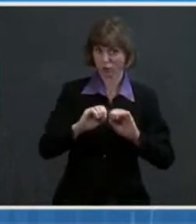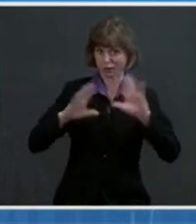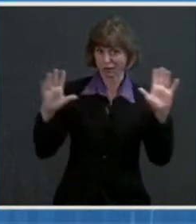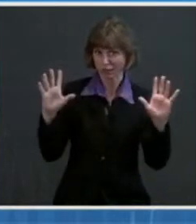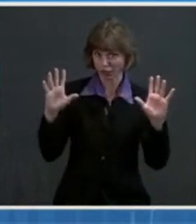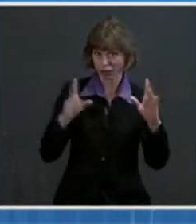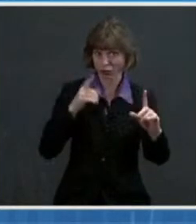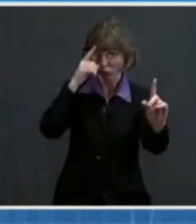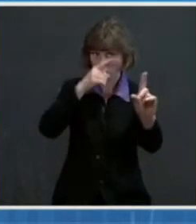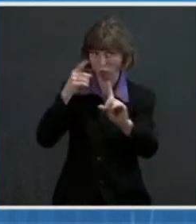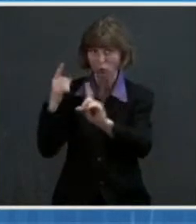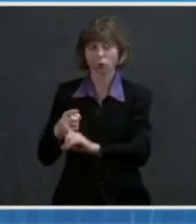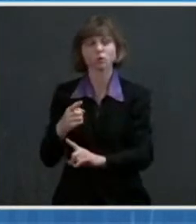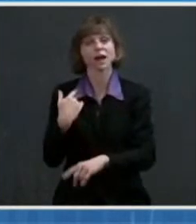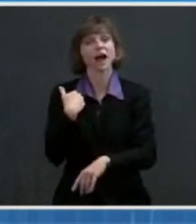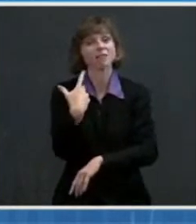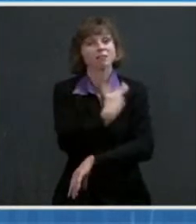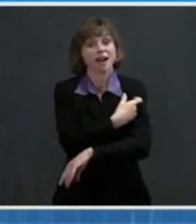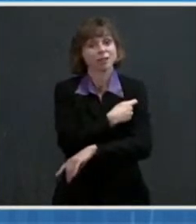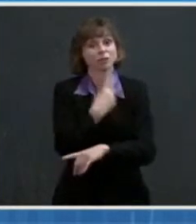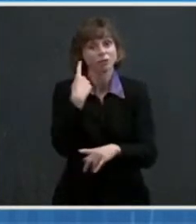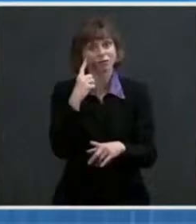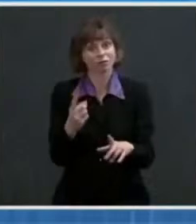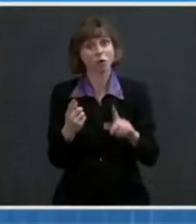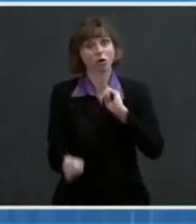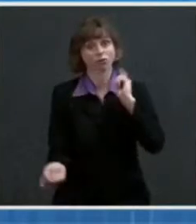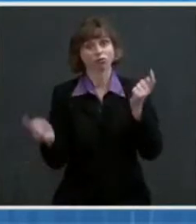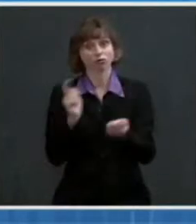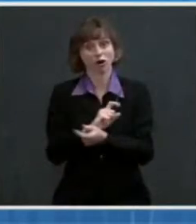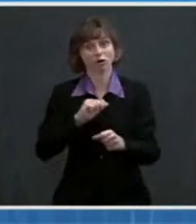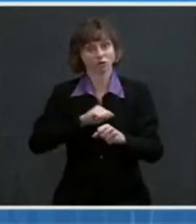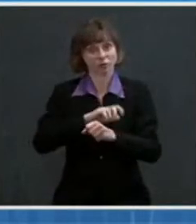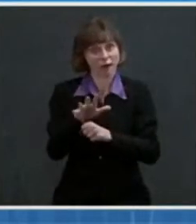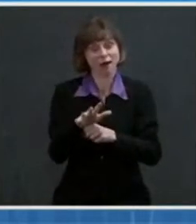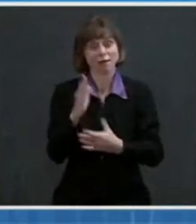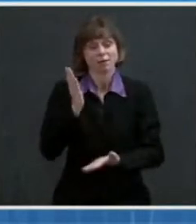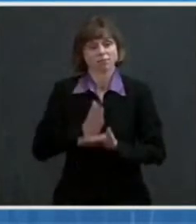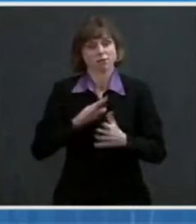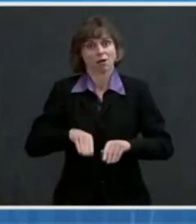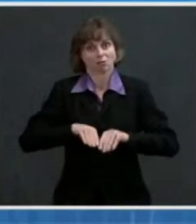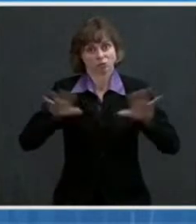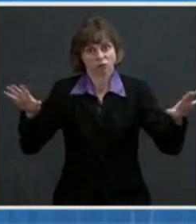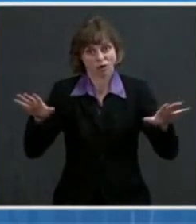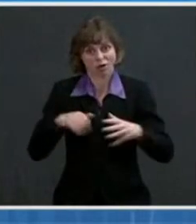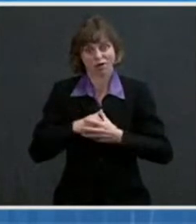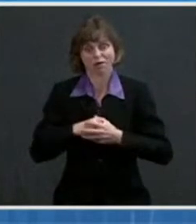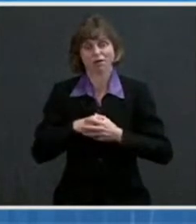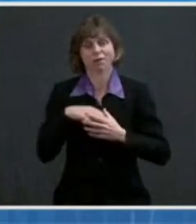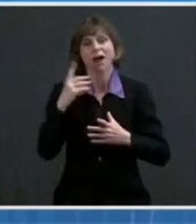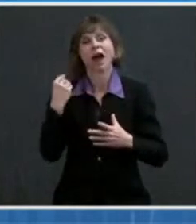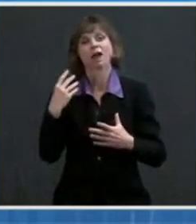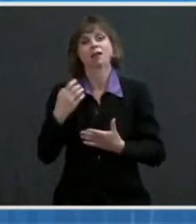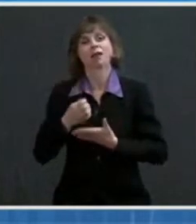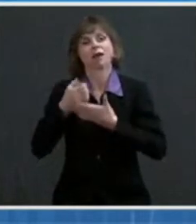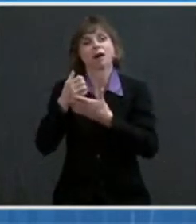PRESIDENT BIDEN CAME TO OFFICE WITH TWO CLEAR IMMEDIATE GOALS. TO TURN THE TIDE ON THE PANDEMIC.